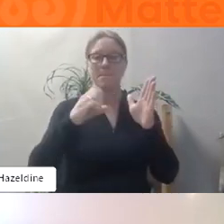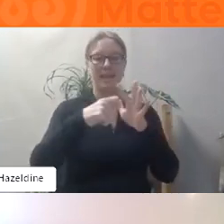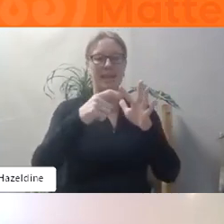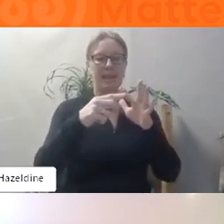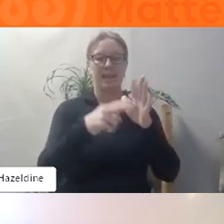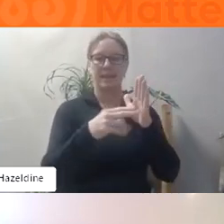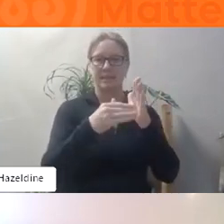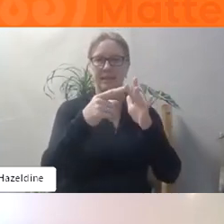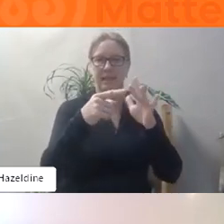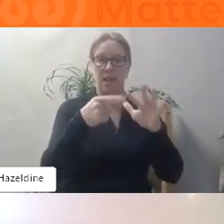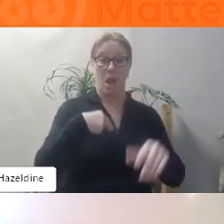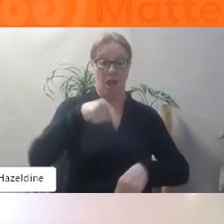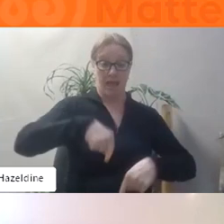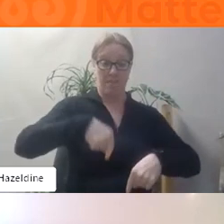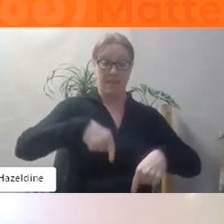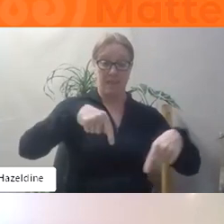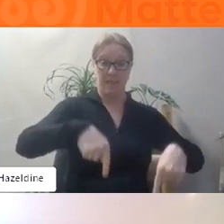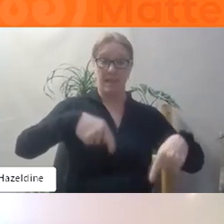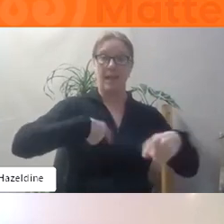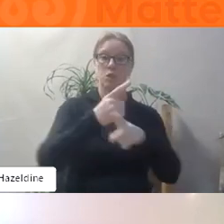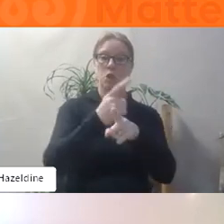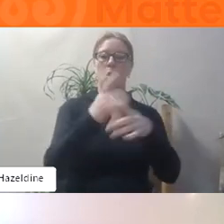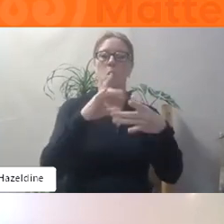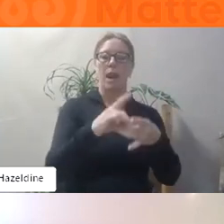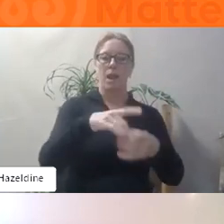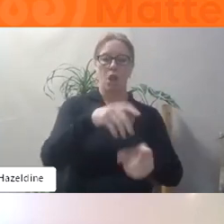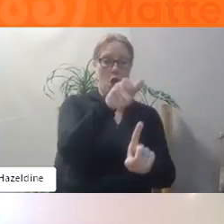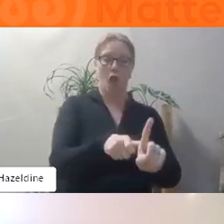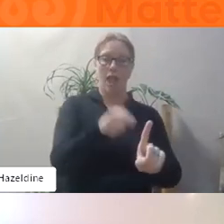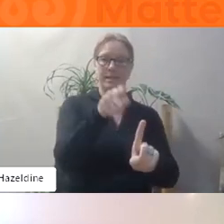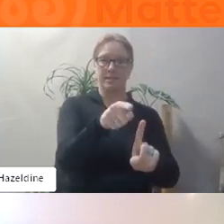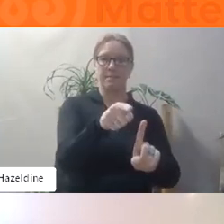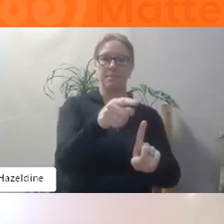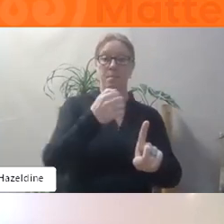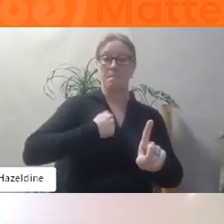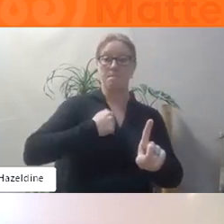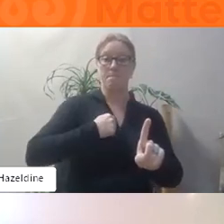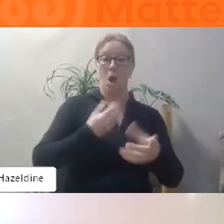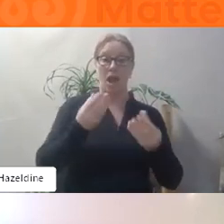as a TalkLink client and ambassador. My education has spanned four decades,